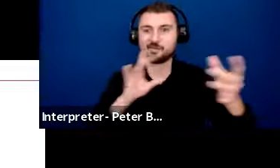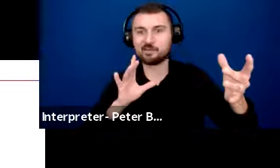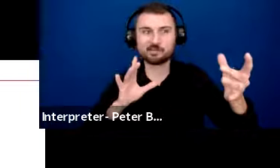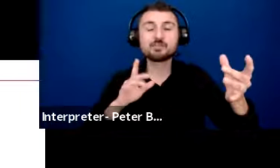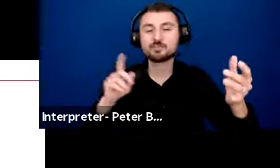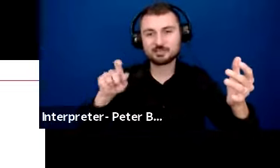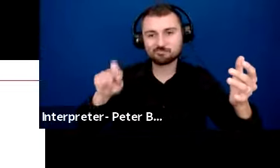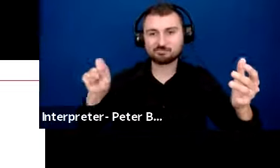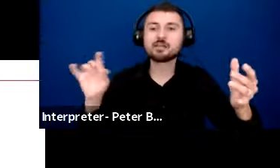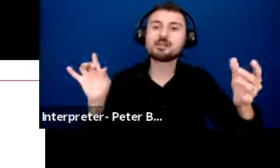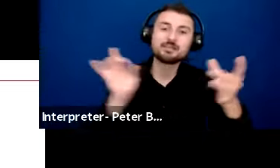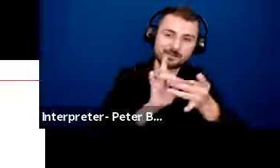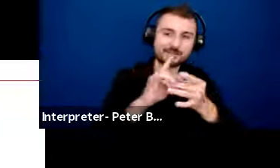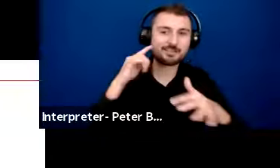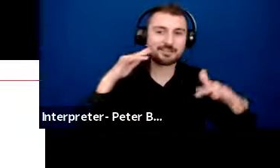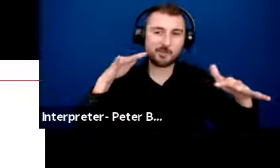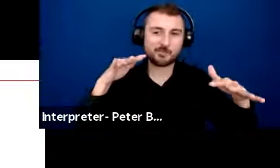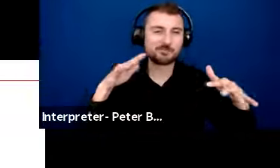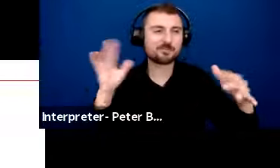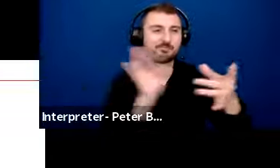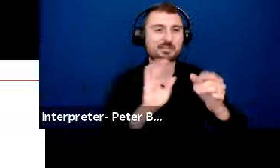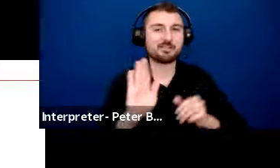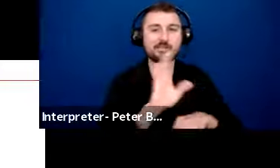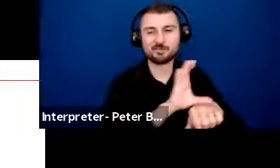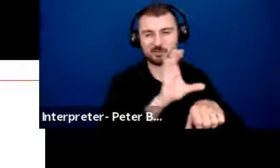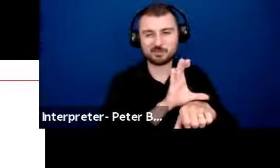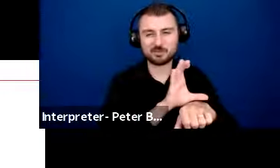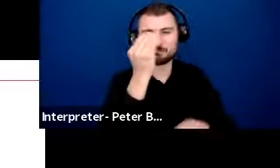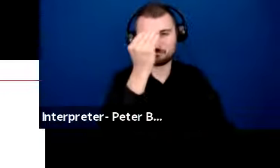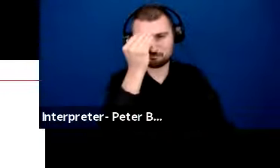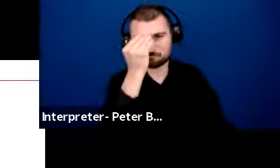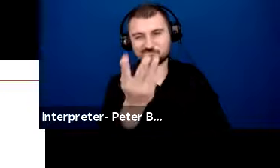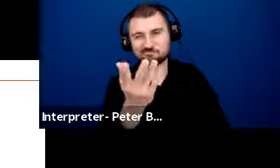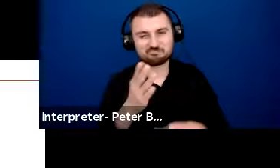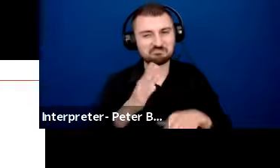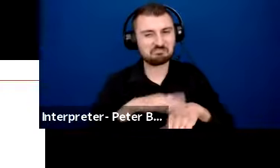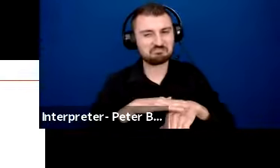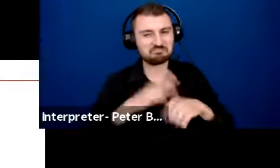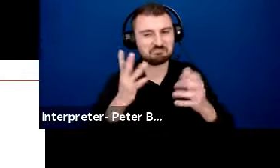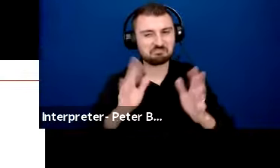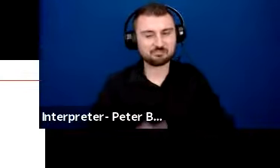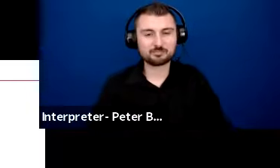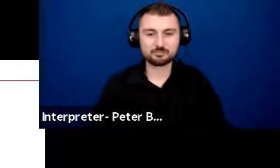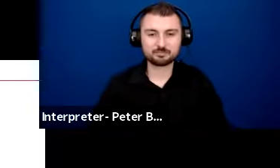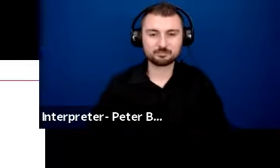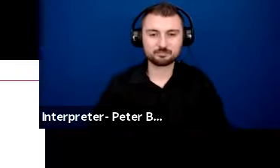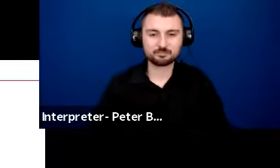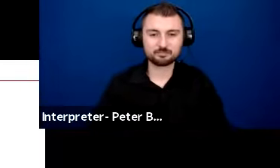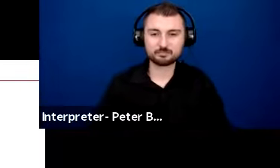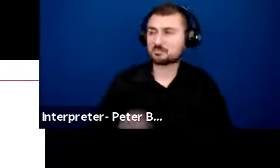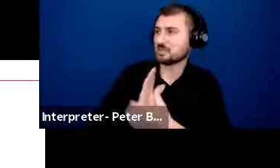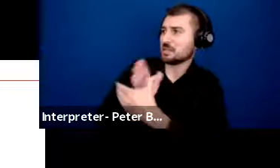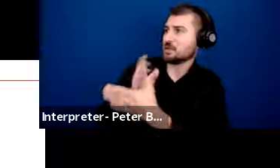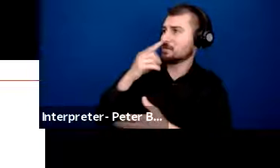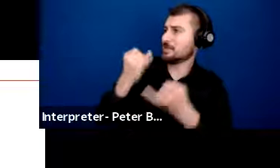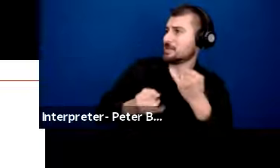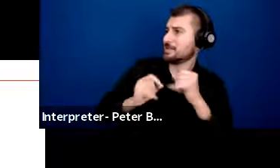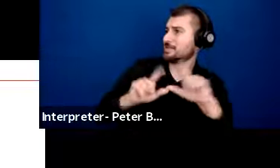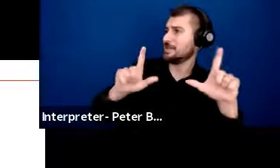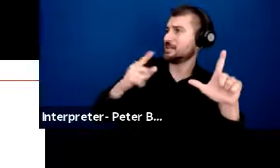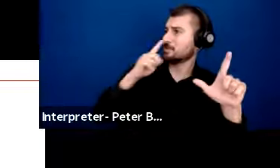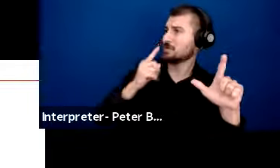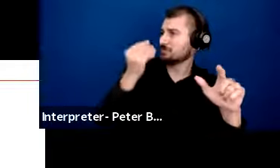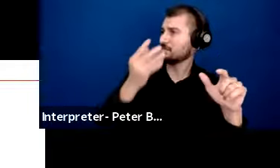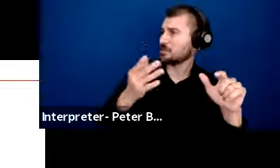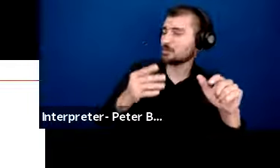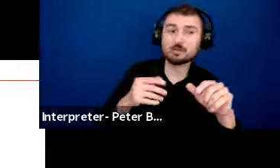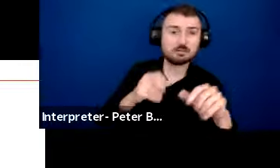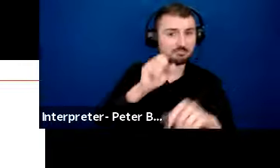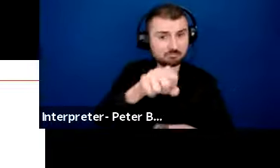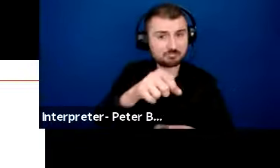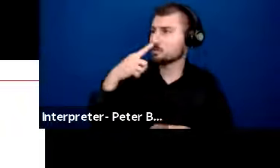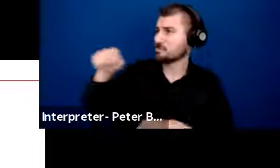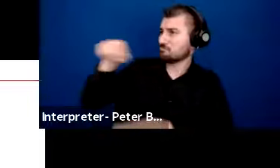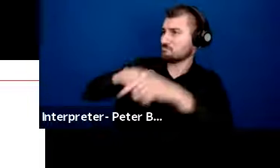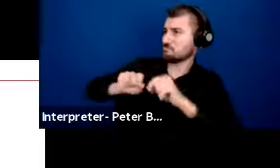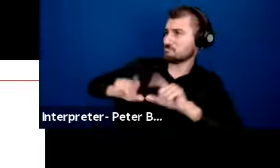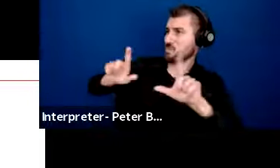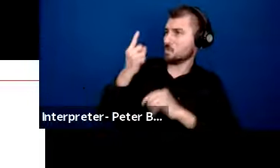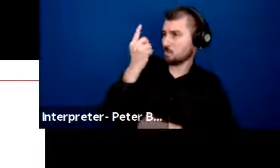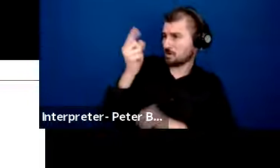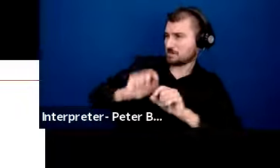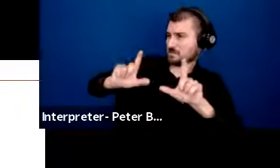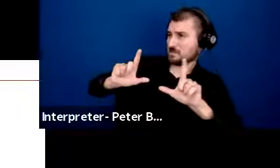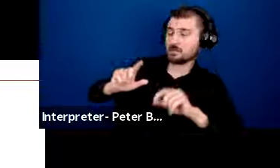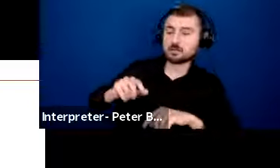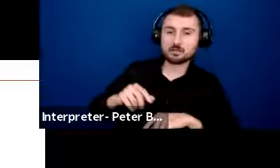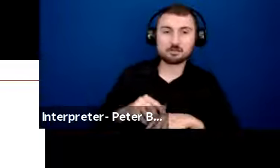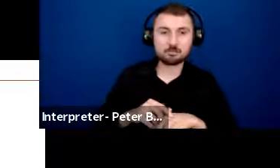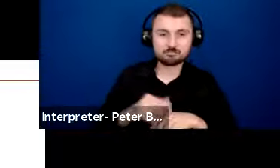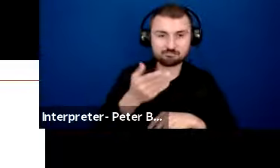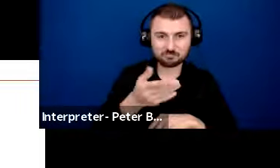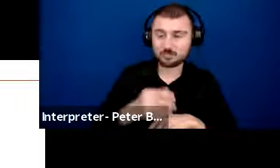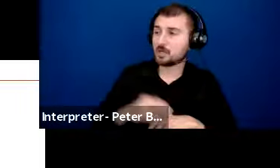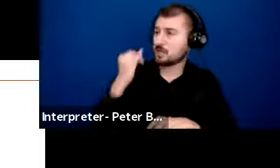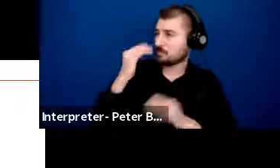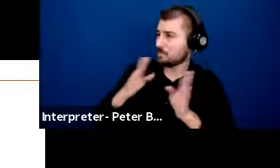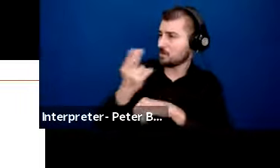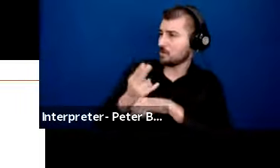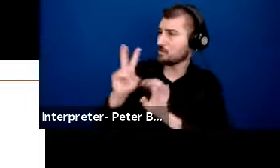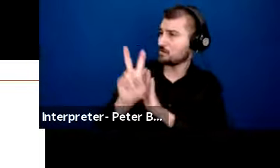The sound from your end will be clear from the participants it is muffled because it is only playing it on your computer. So something to keep in mind then.